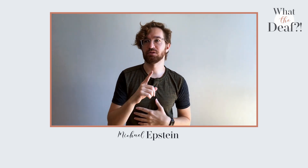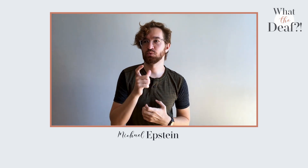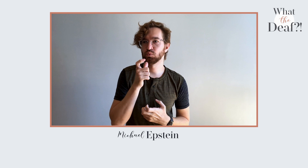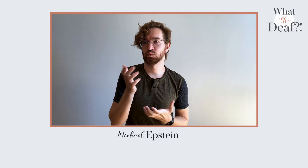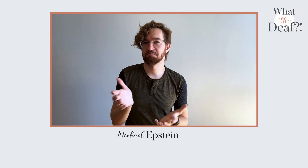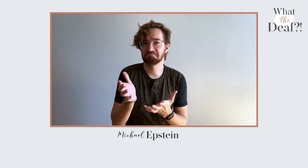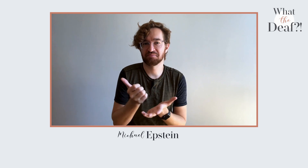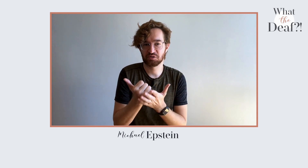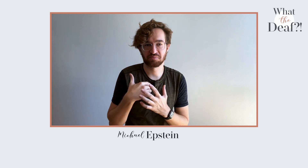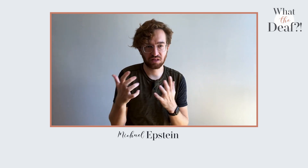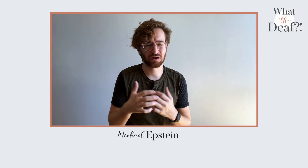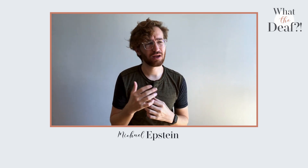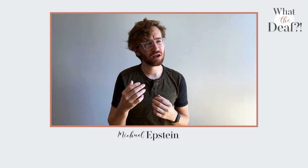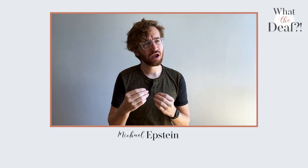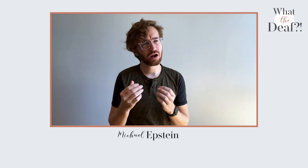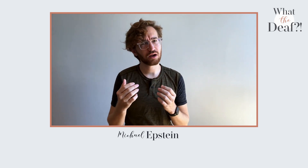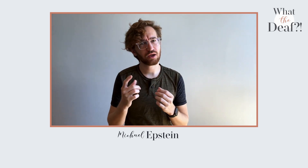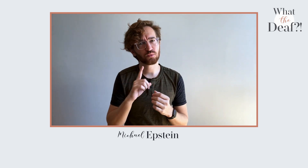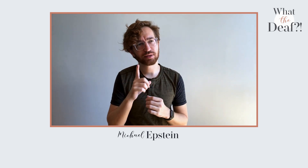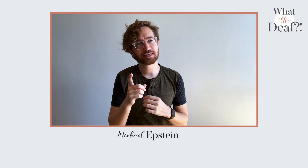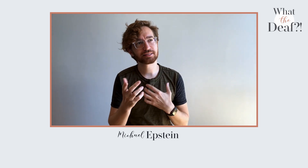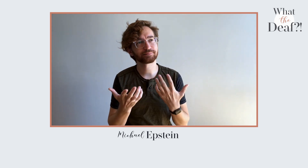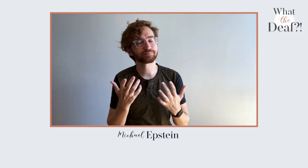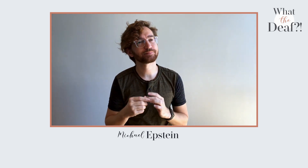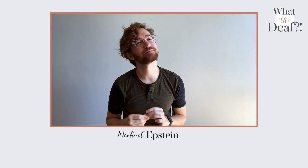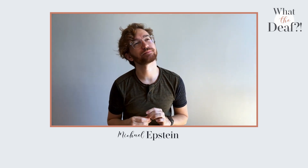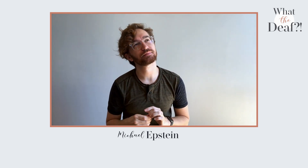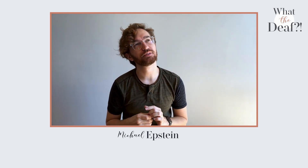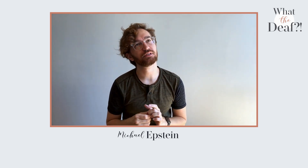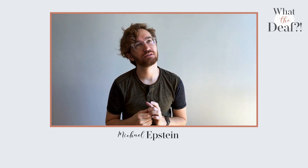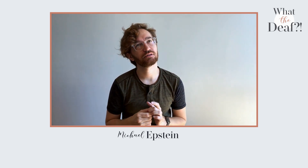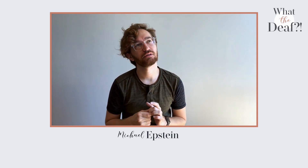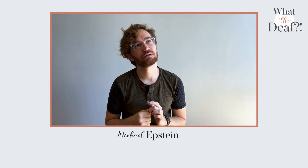who have lifted me up and helped me gain those experiences in those jobs.